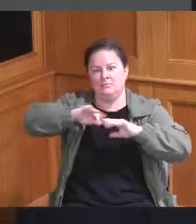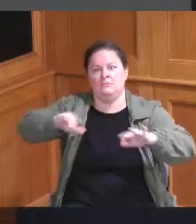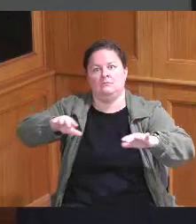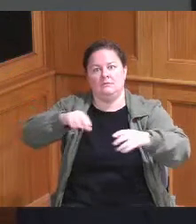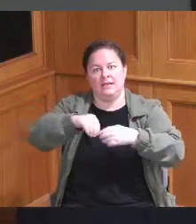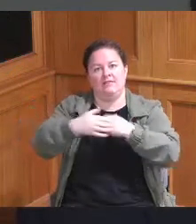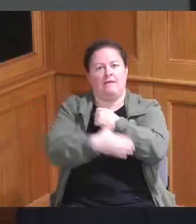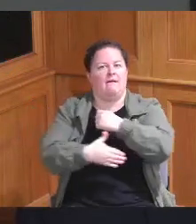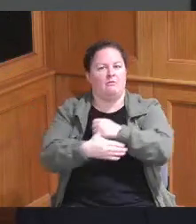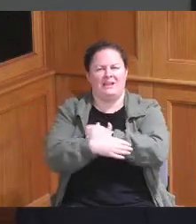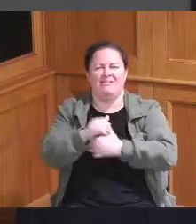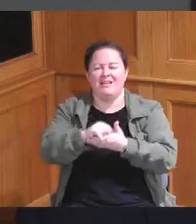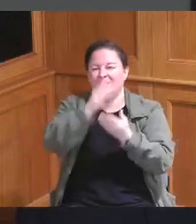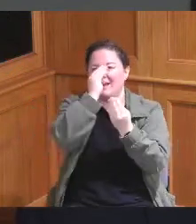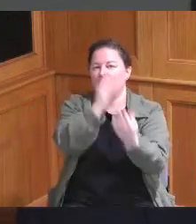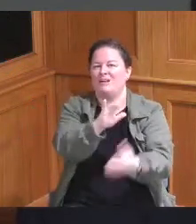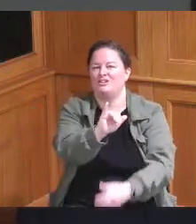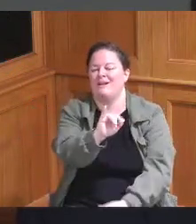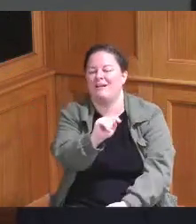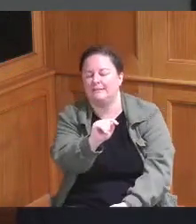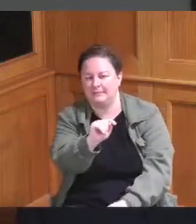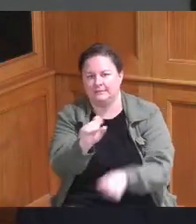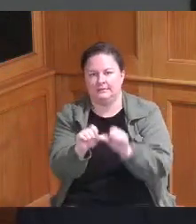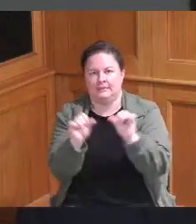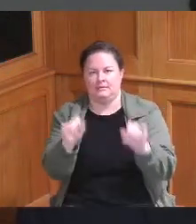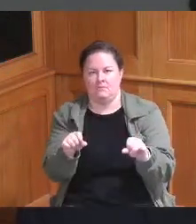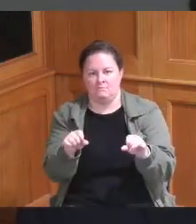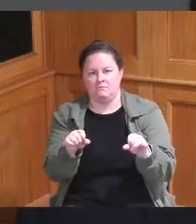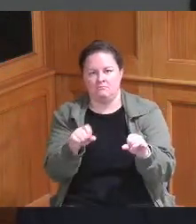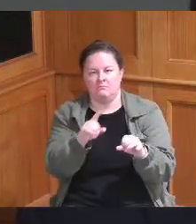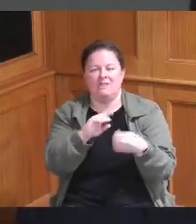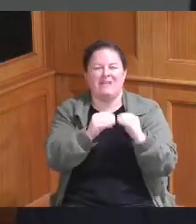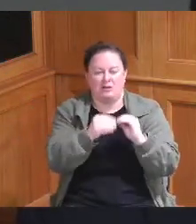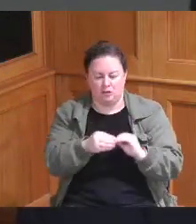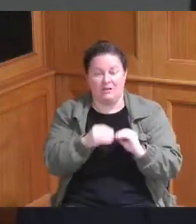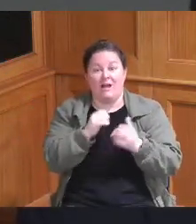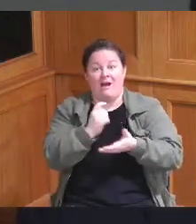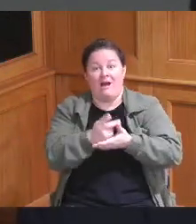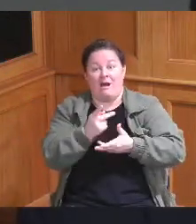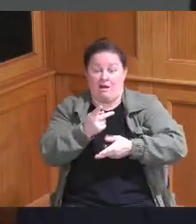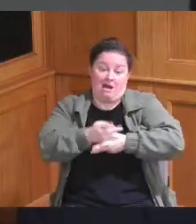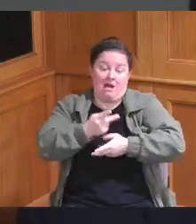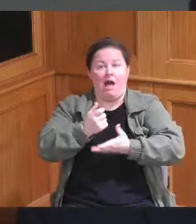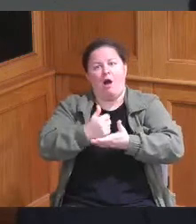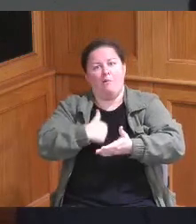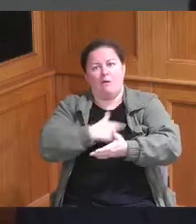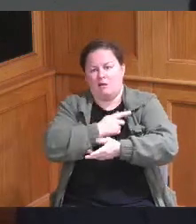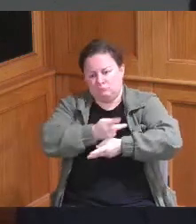system that will help us track in and coordinate information in the future so something that the